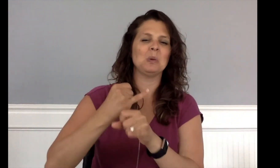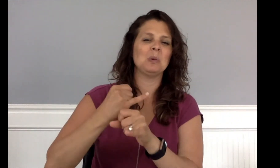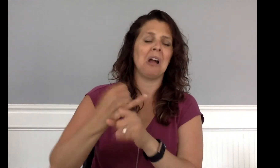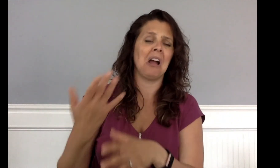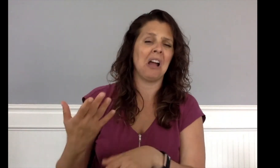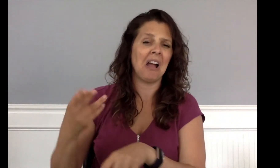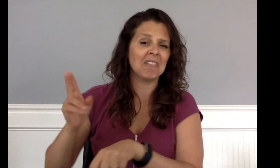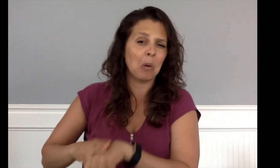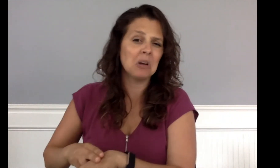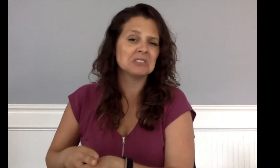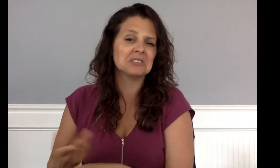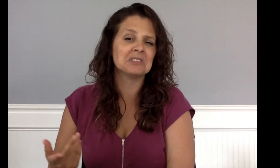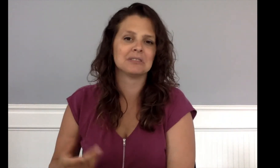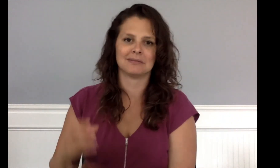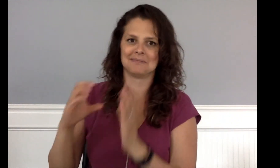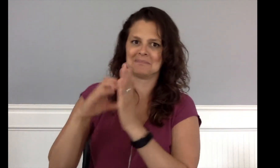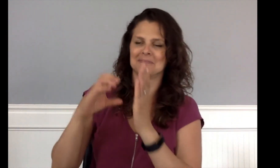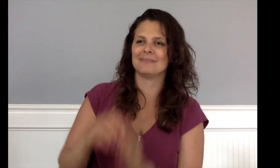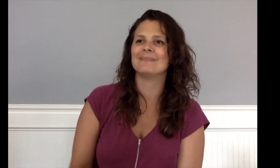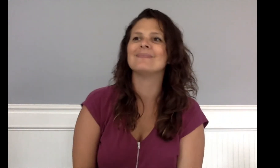"of Castle School for the Deaf (of course!)."